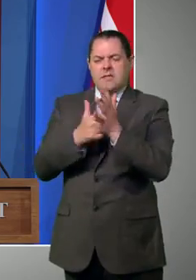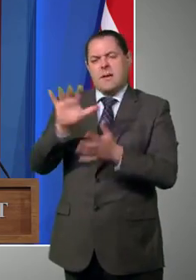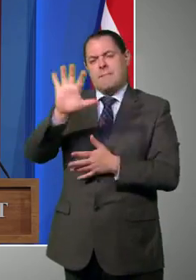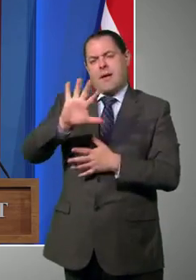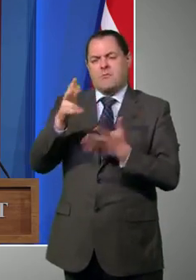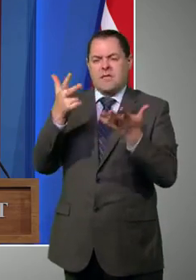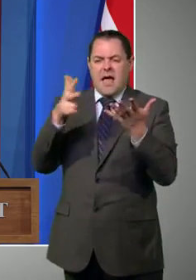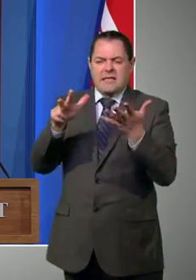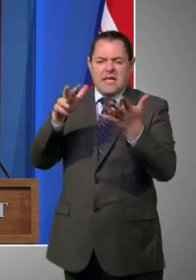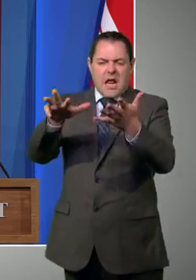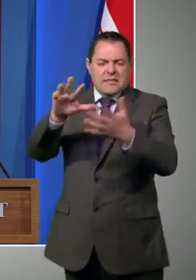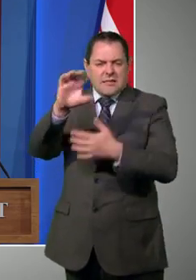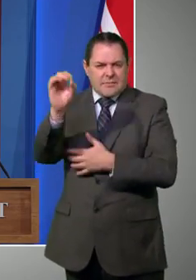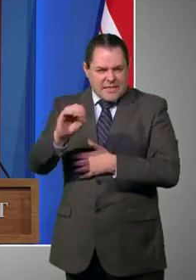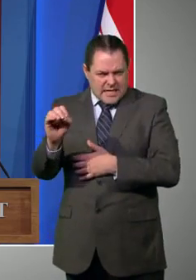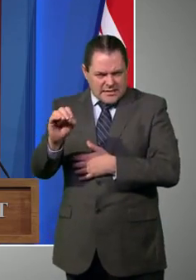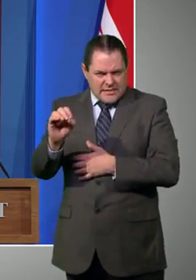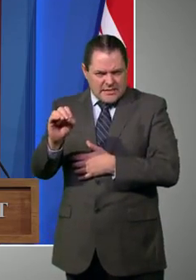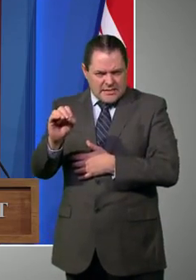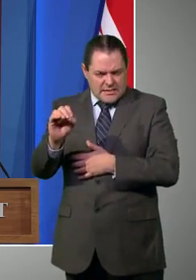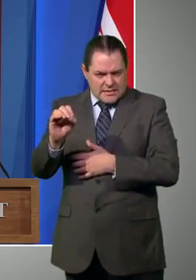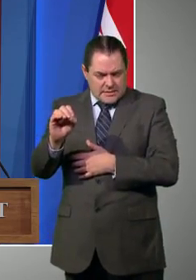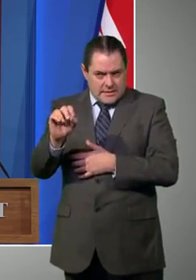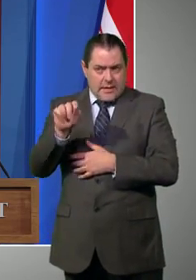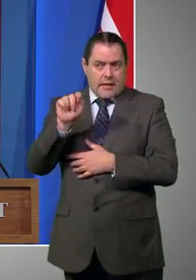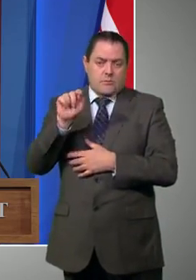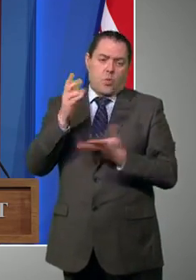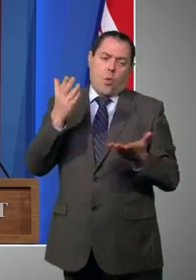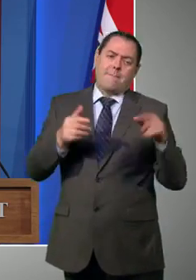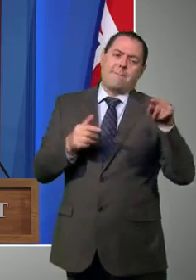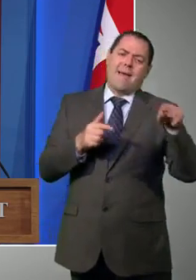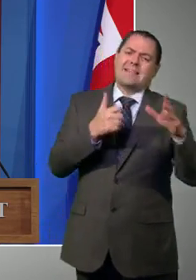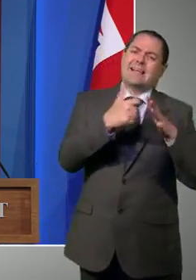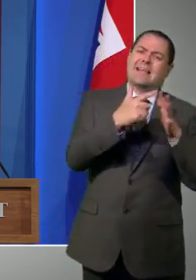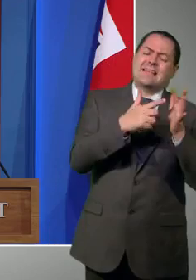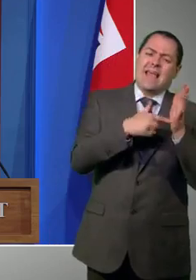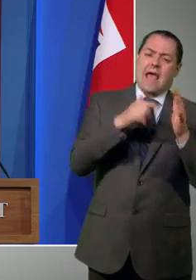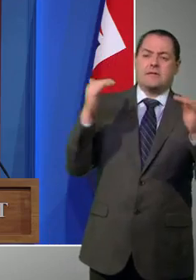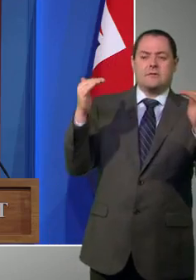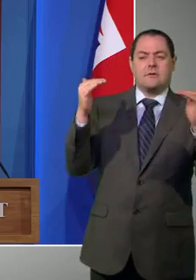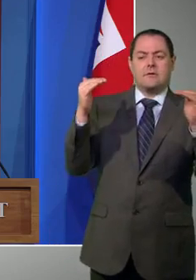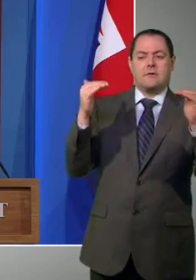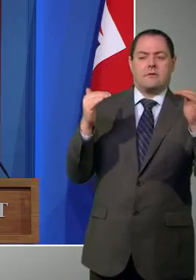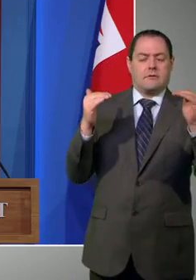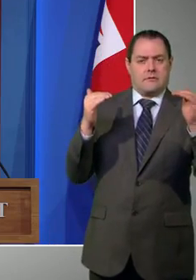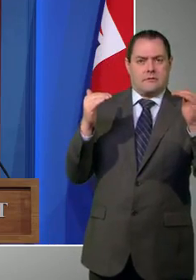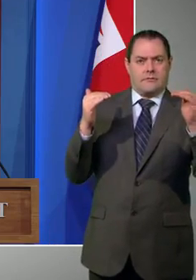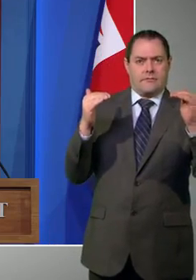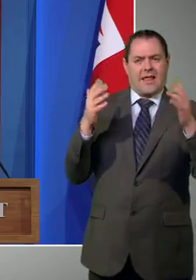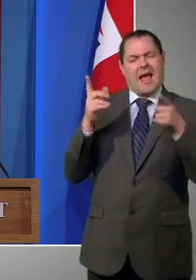against the Kent variant and at the moment, the data suggests that the Astros one might be a